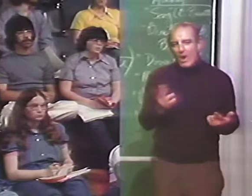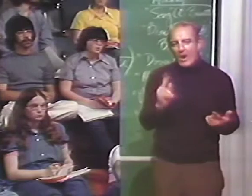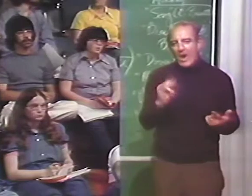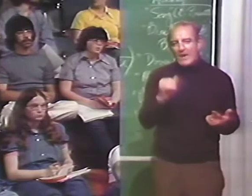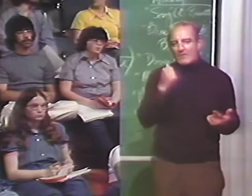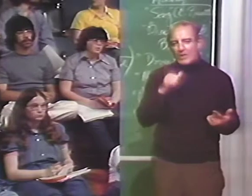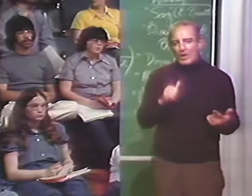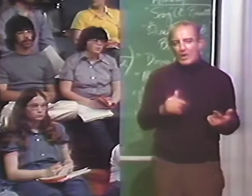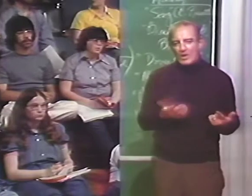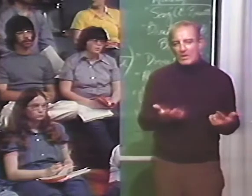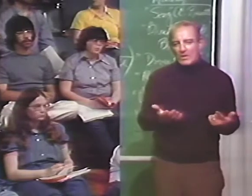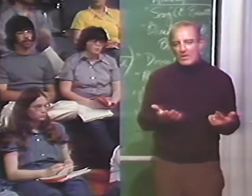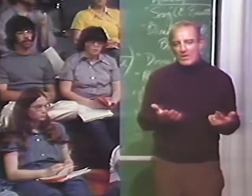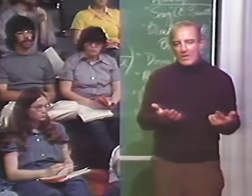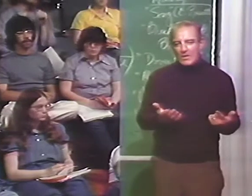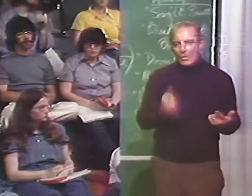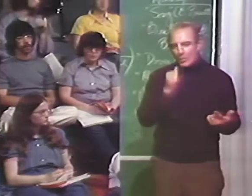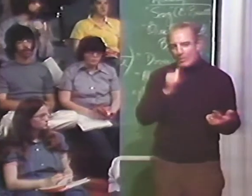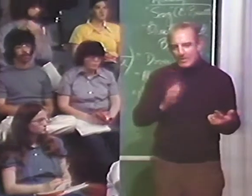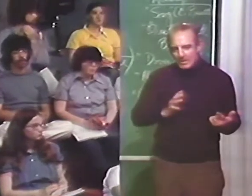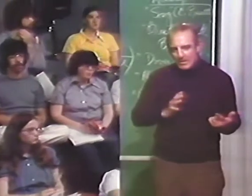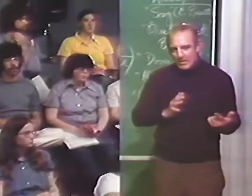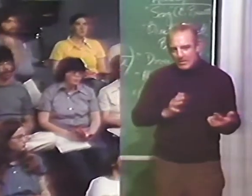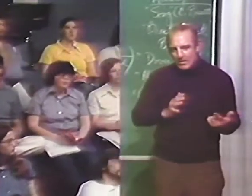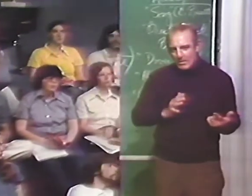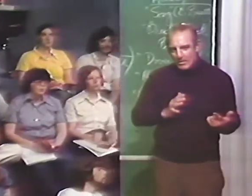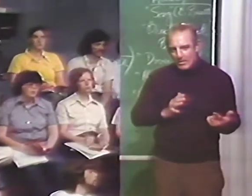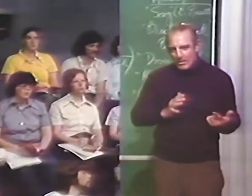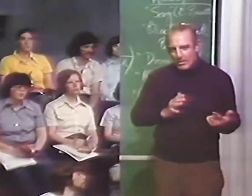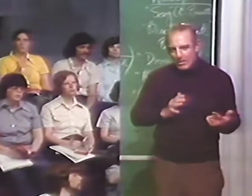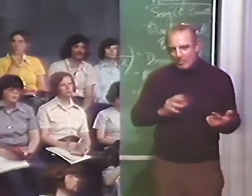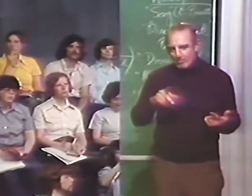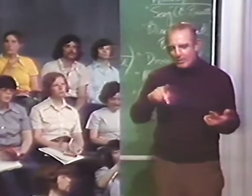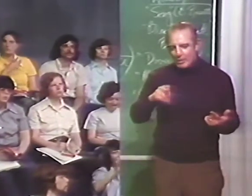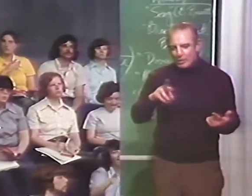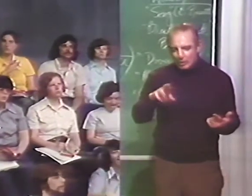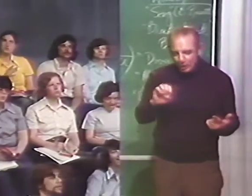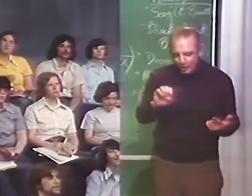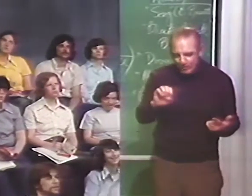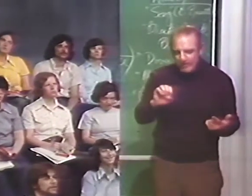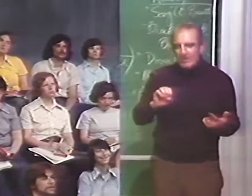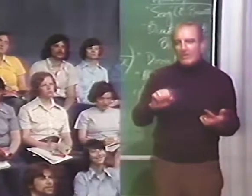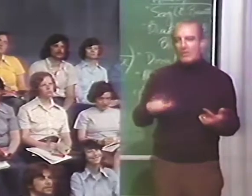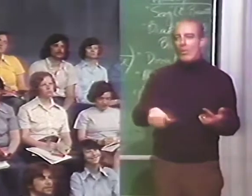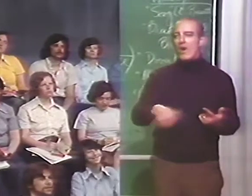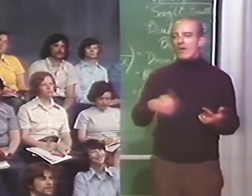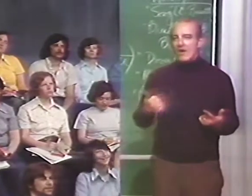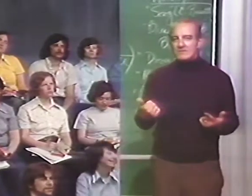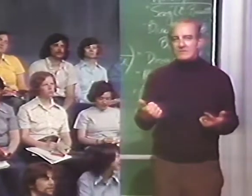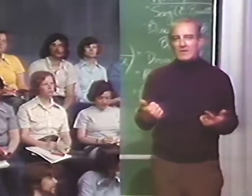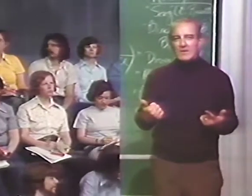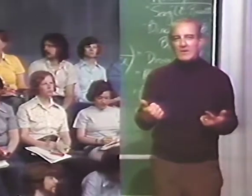YES, GIRLS, BUT WHAT KIND OF A GIRL? WOMAN. PURE.